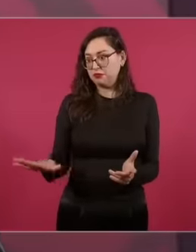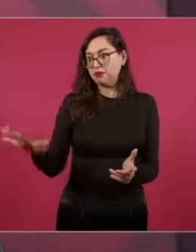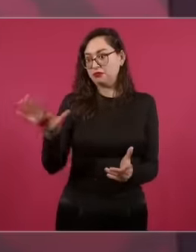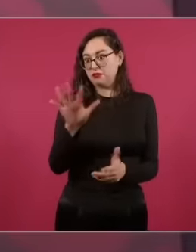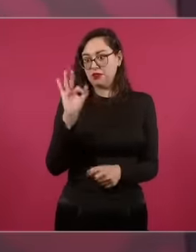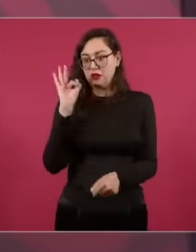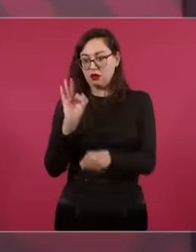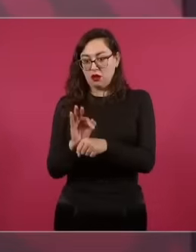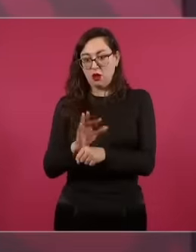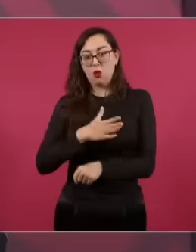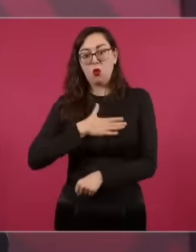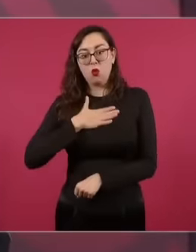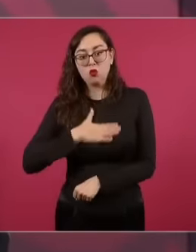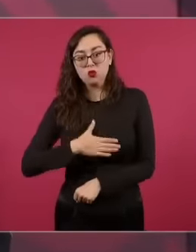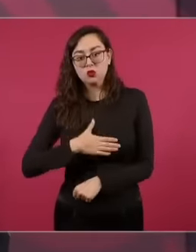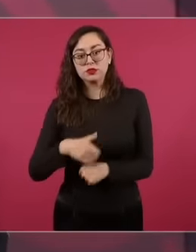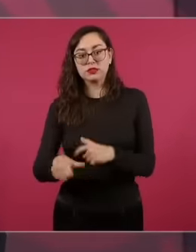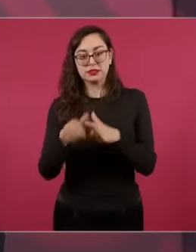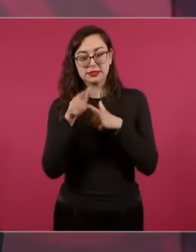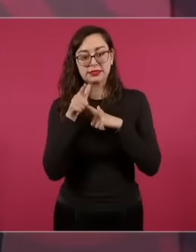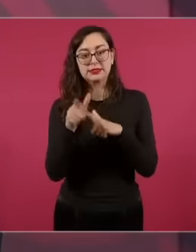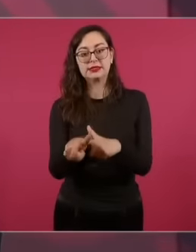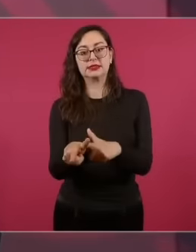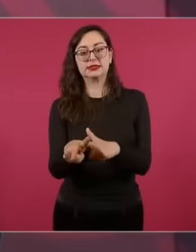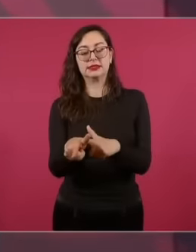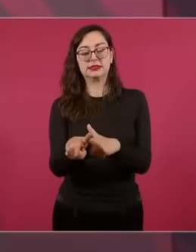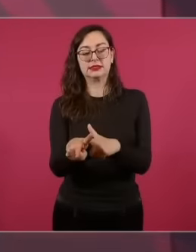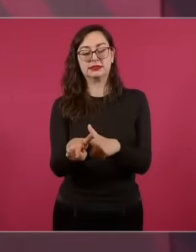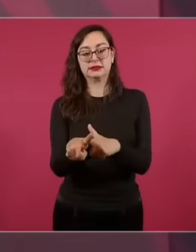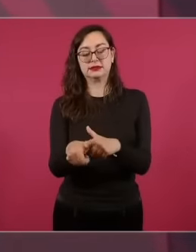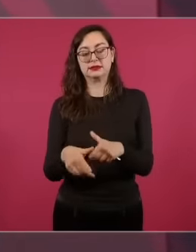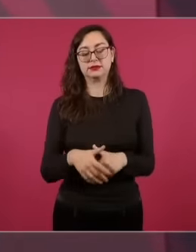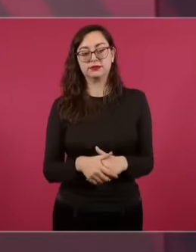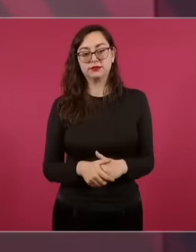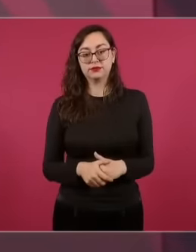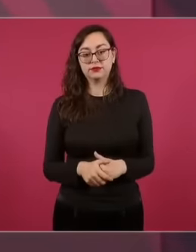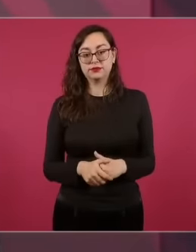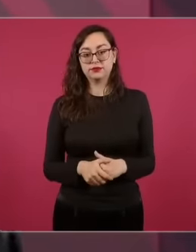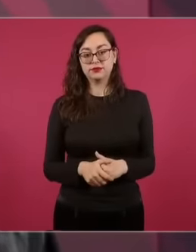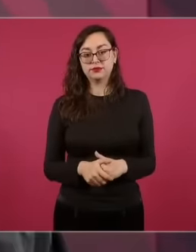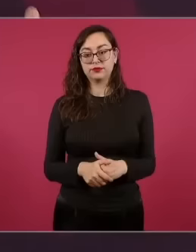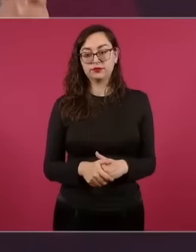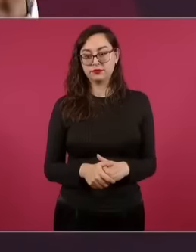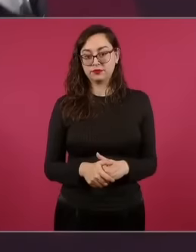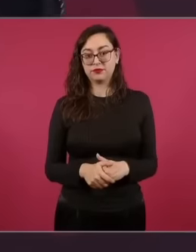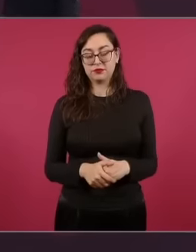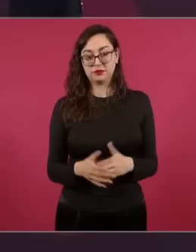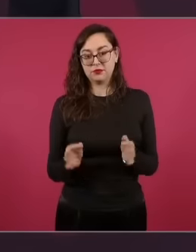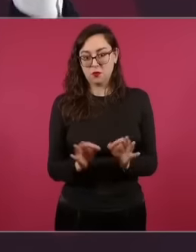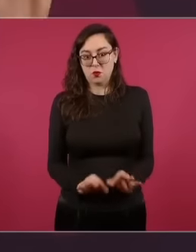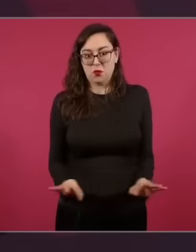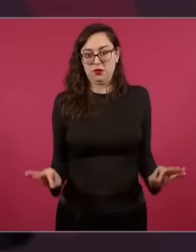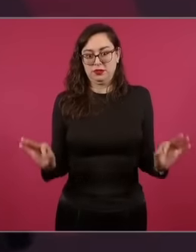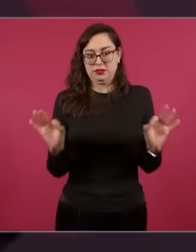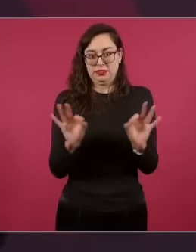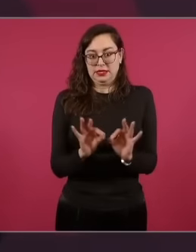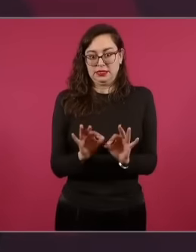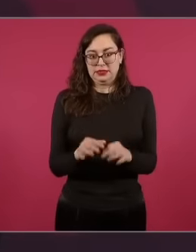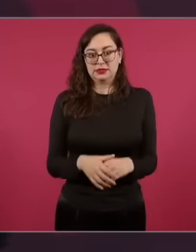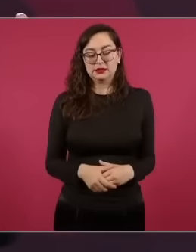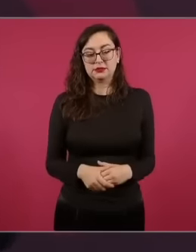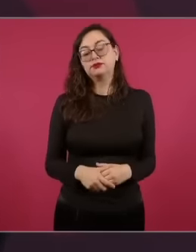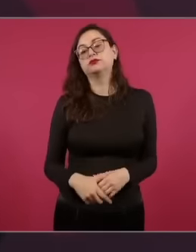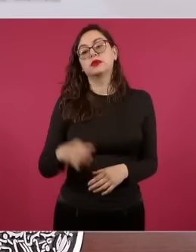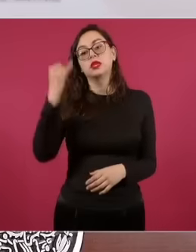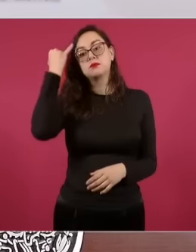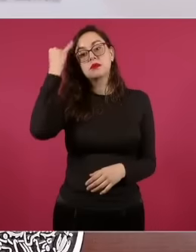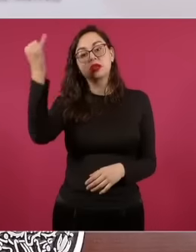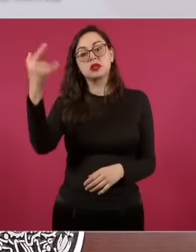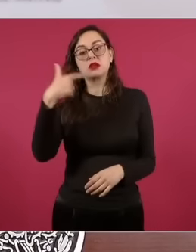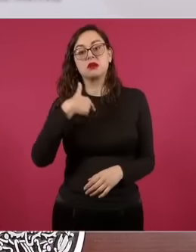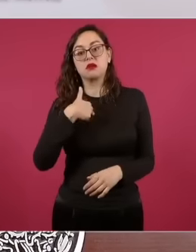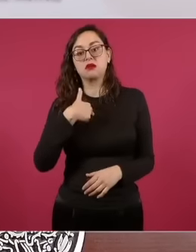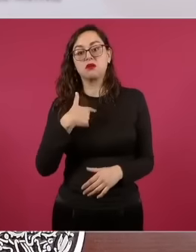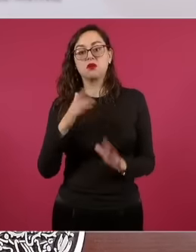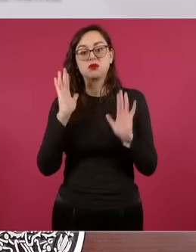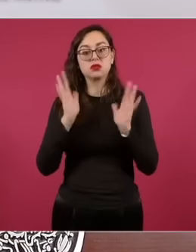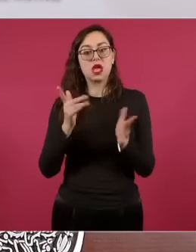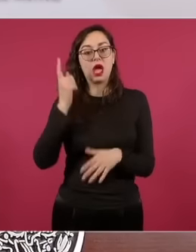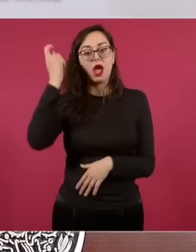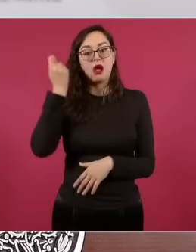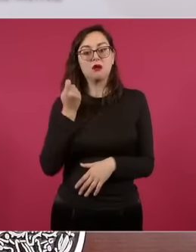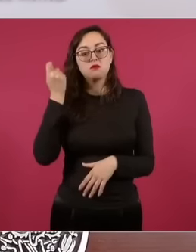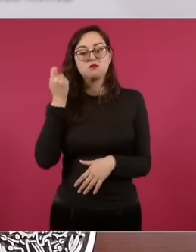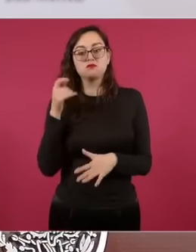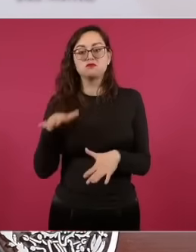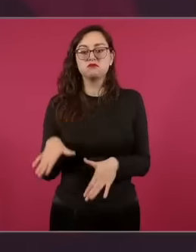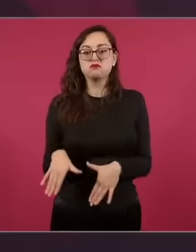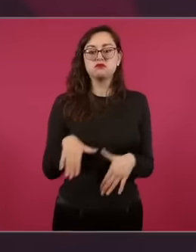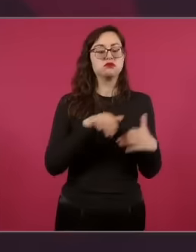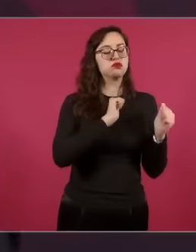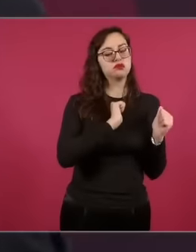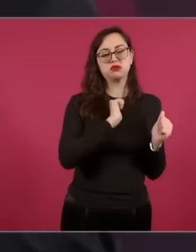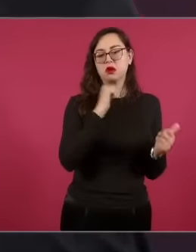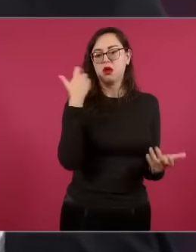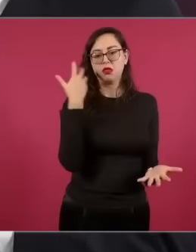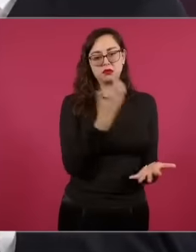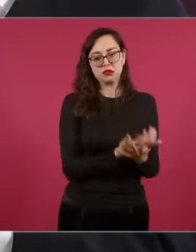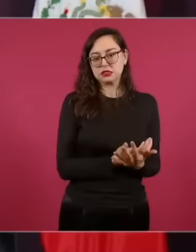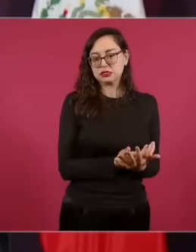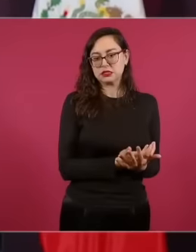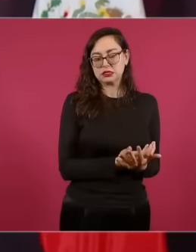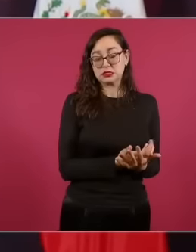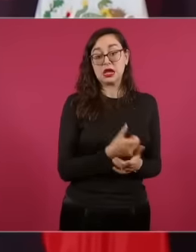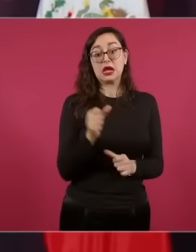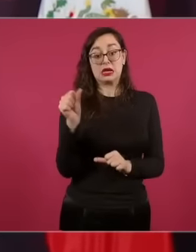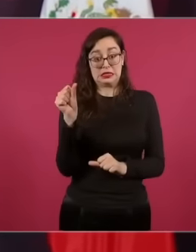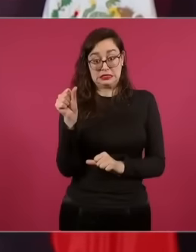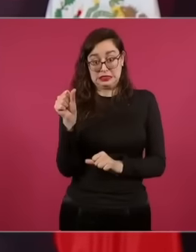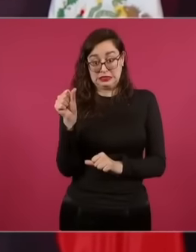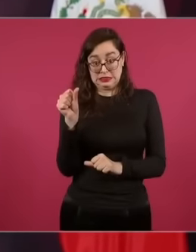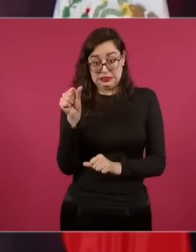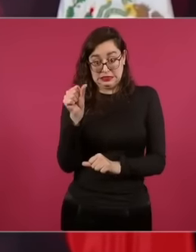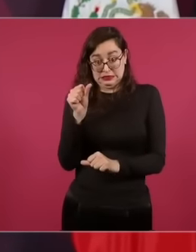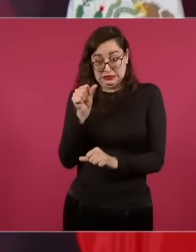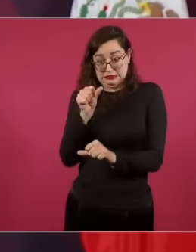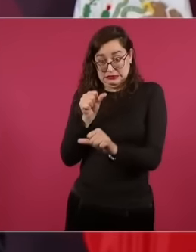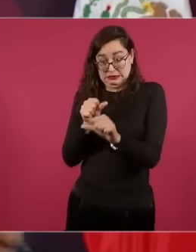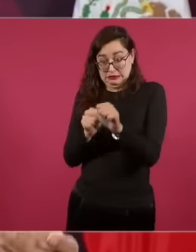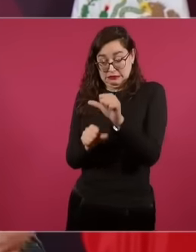justice is going to continue, it is not a small thing. Imagine I am retiring, I am retiring and the person who is going to take my place is an